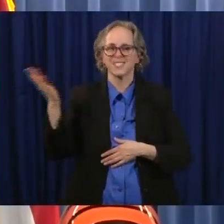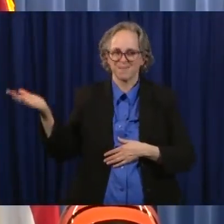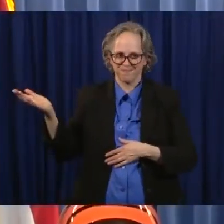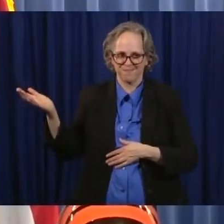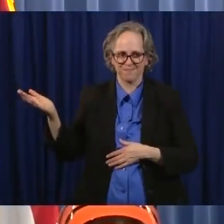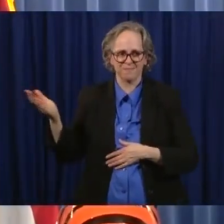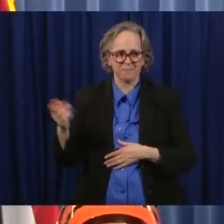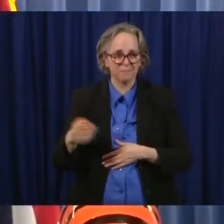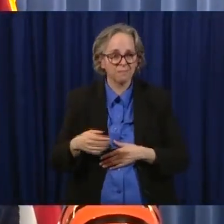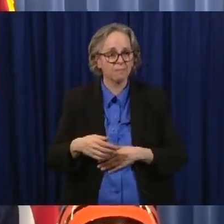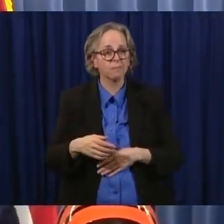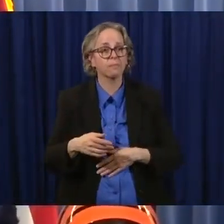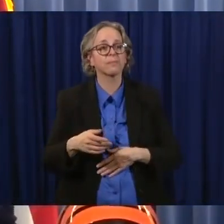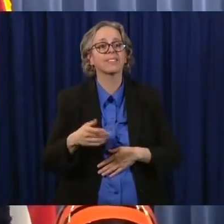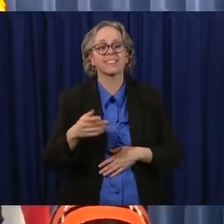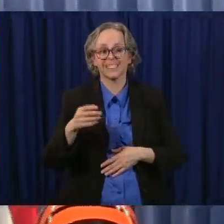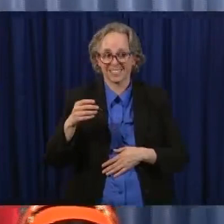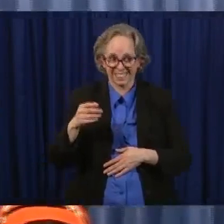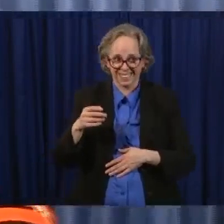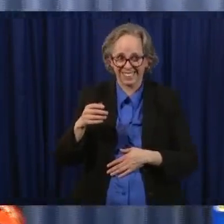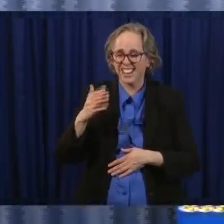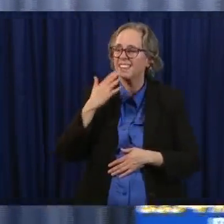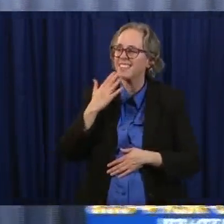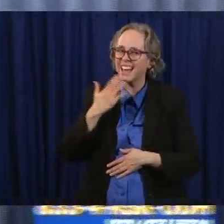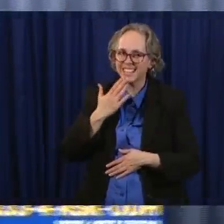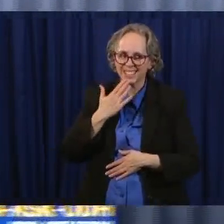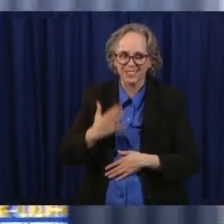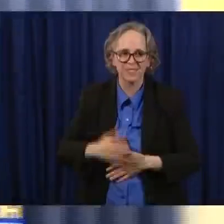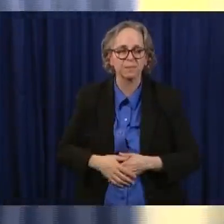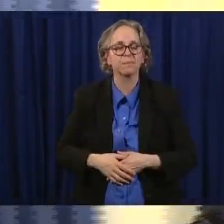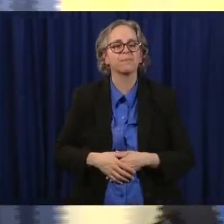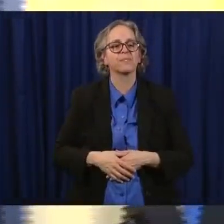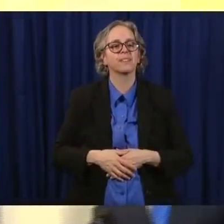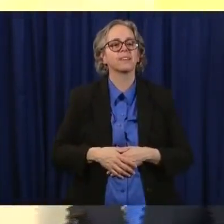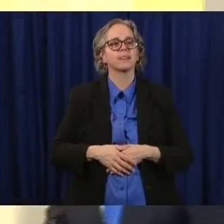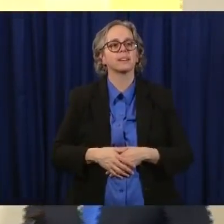TAKE THE SLIDES OFF THE SCREEN? UNLESS YOU NEED THEM.